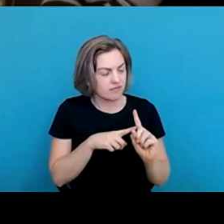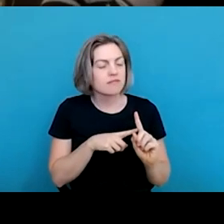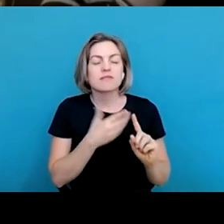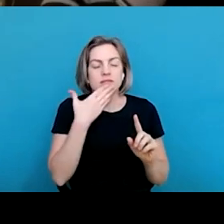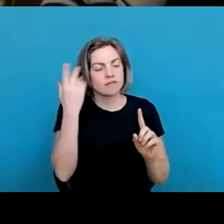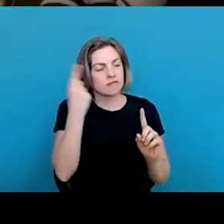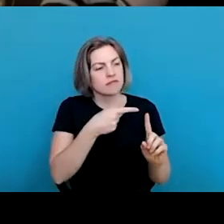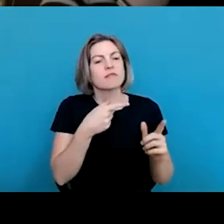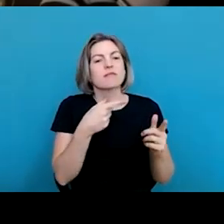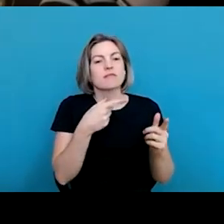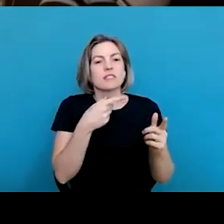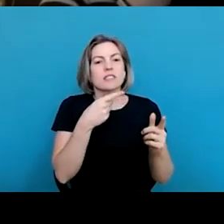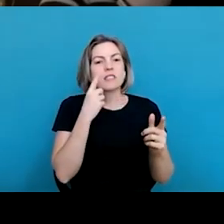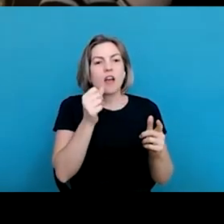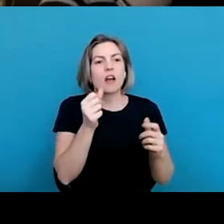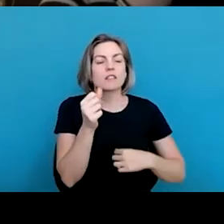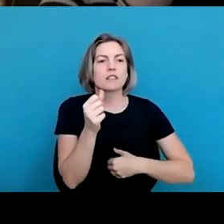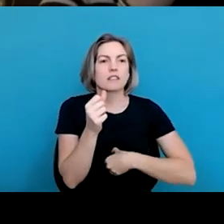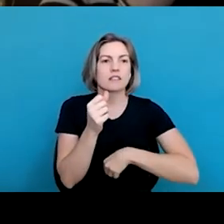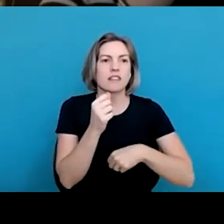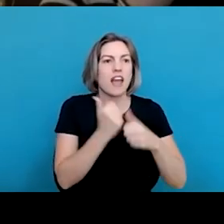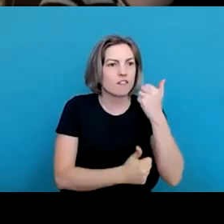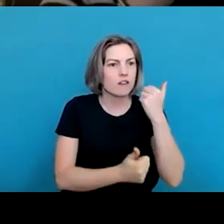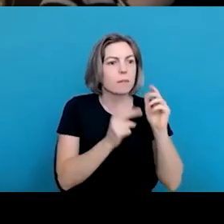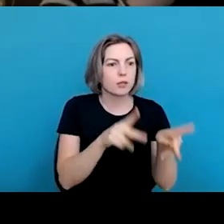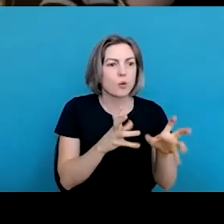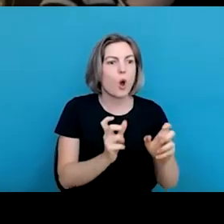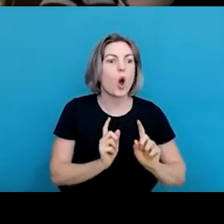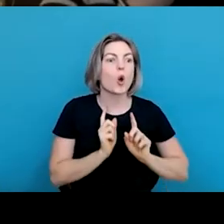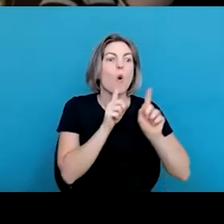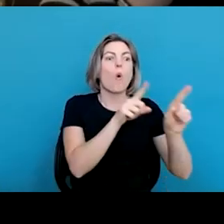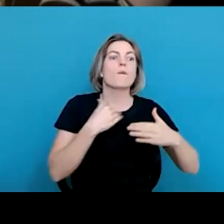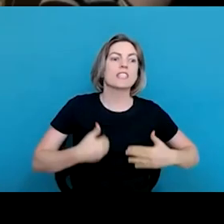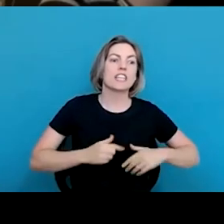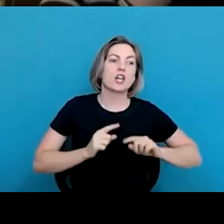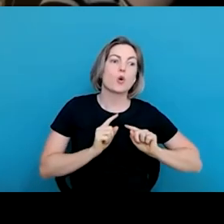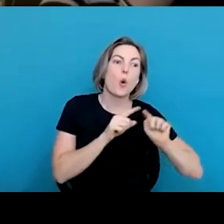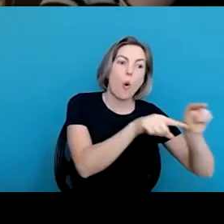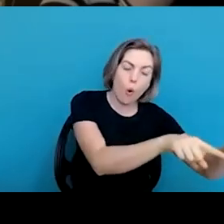Not everyone wants to go to a place to the physical but actually still support people.